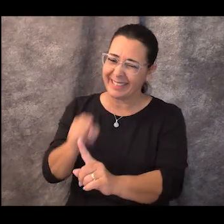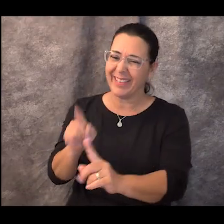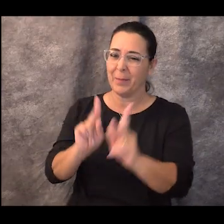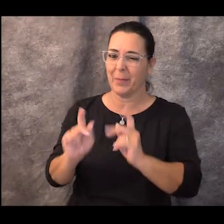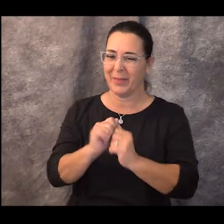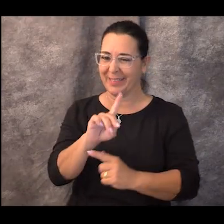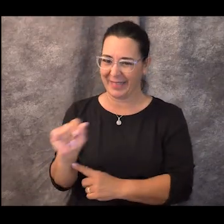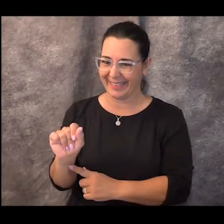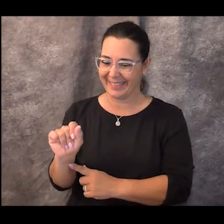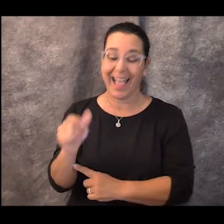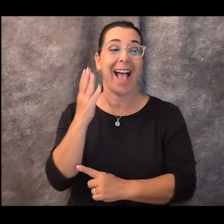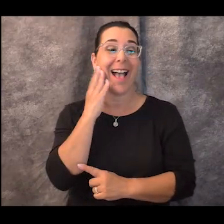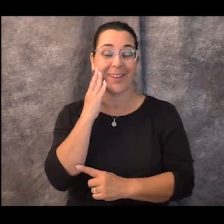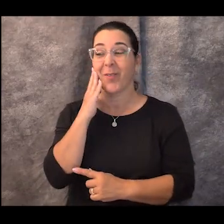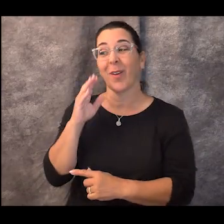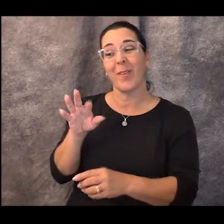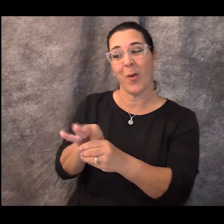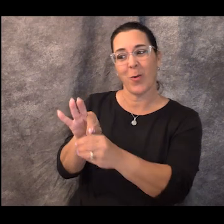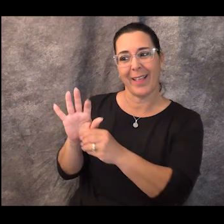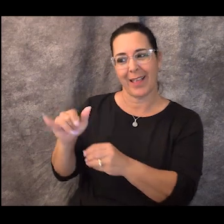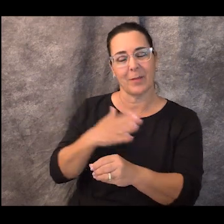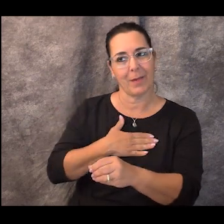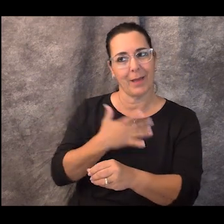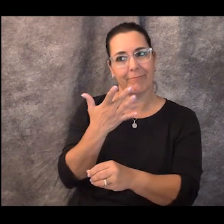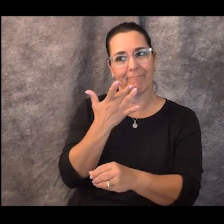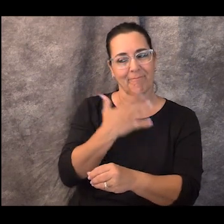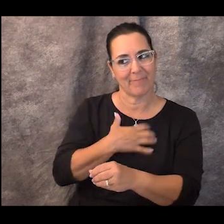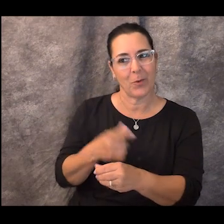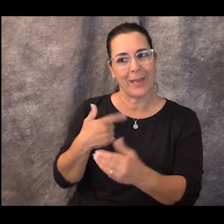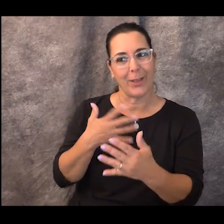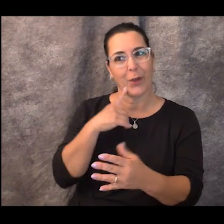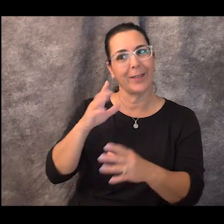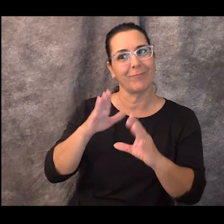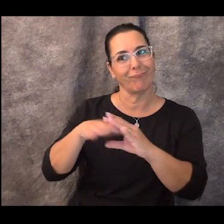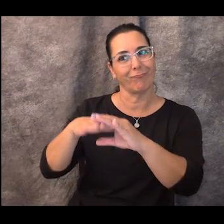I love it, and I know you do too. I bet we could talk about this all day. (Eric) Absolutely. Thank you so much.